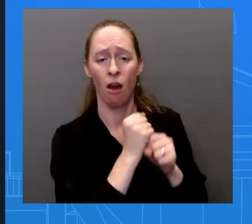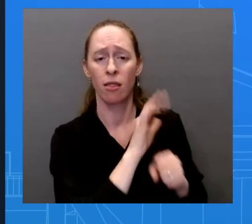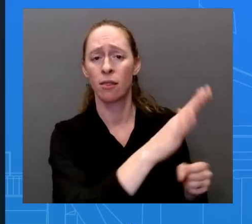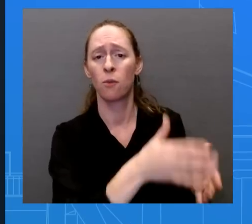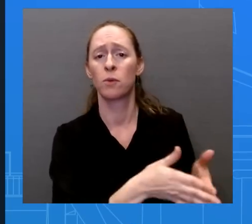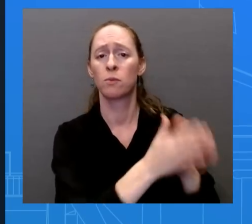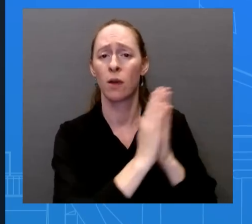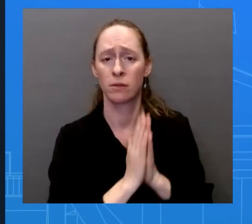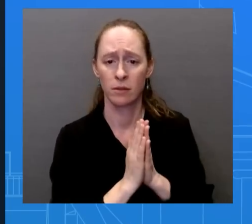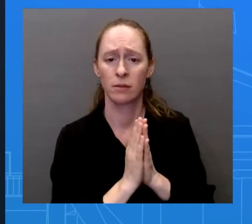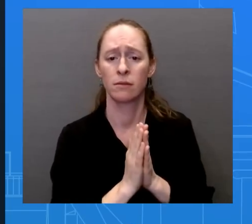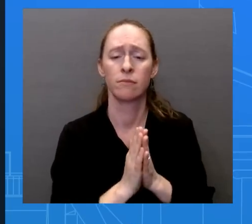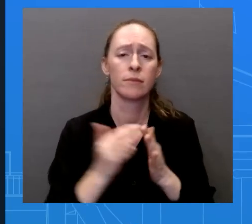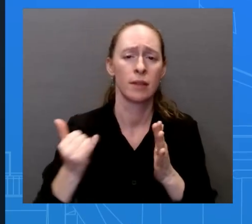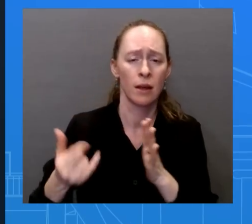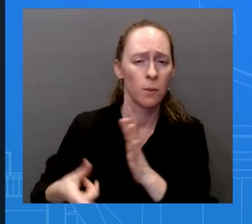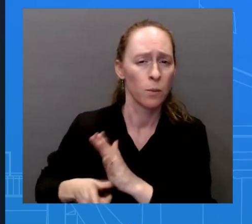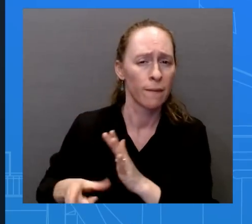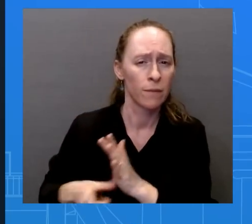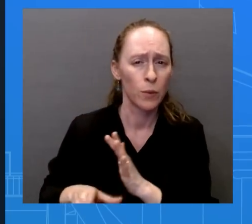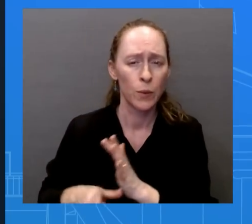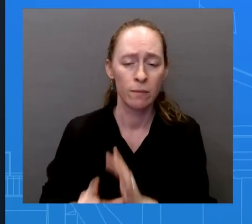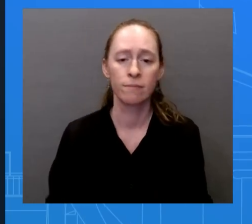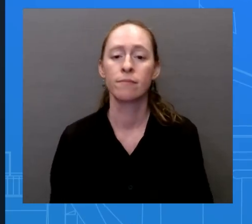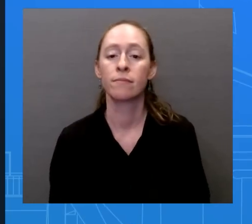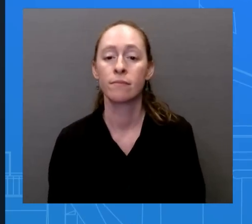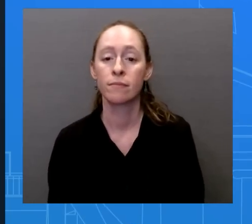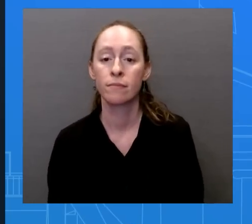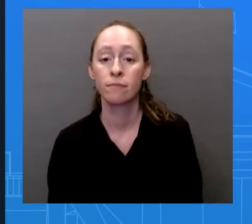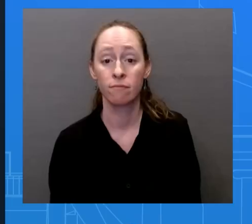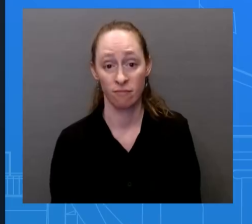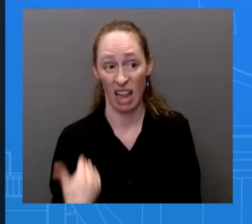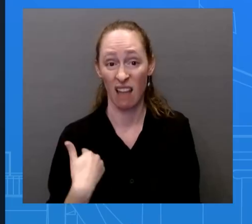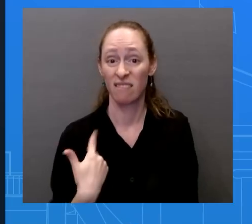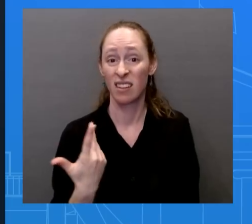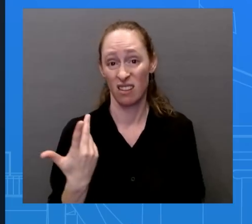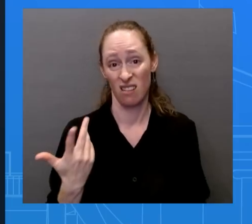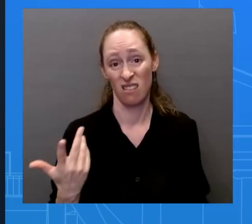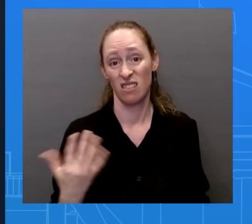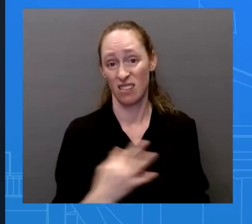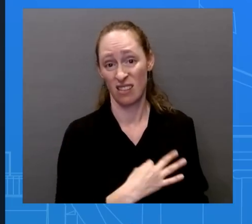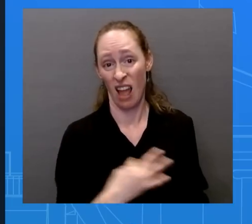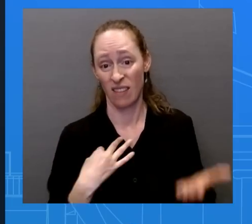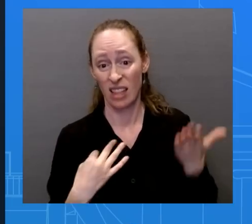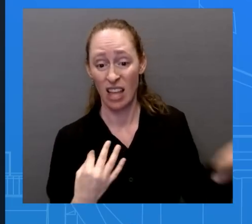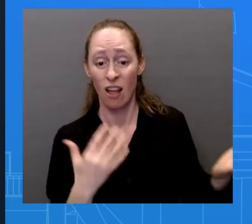working alongside Haitian health workers and NGOs to address this outbreak that I just mentioned